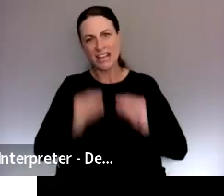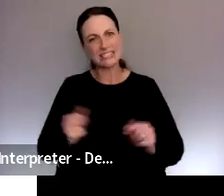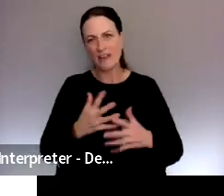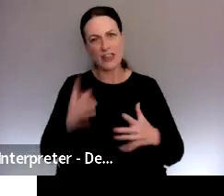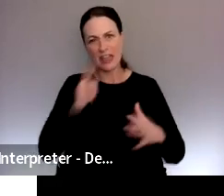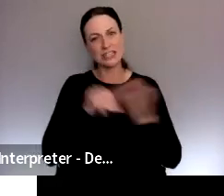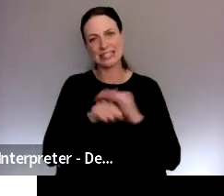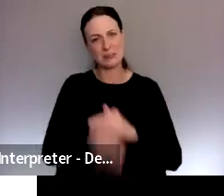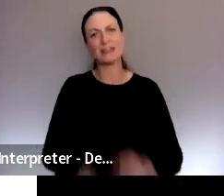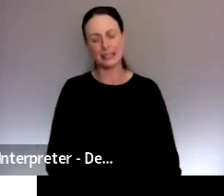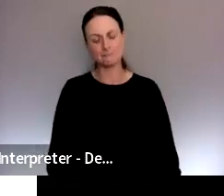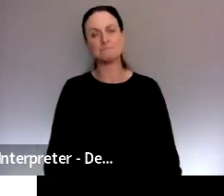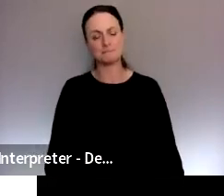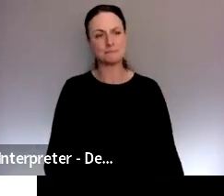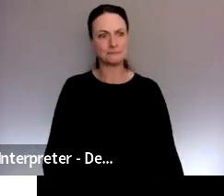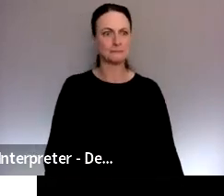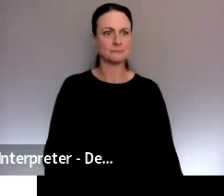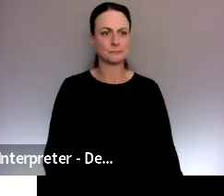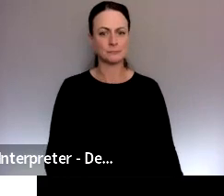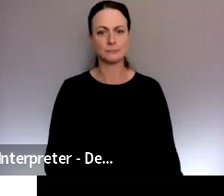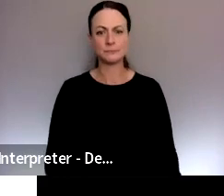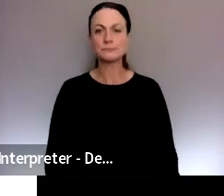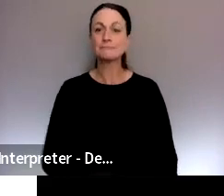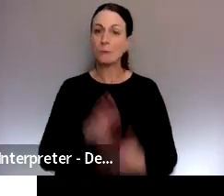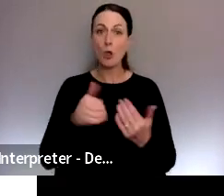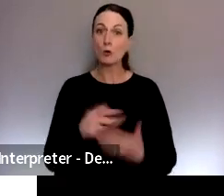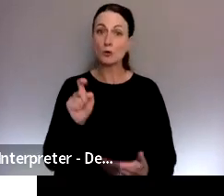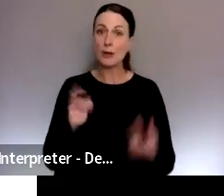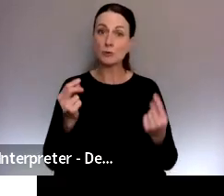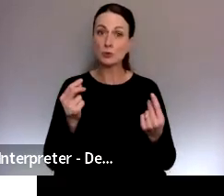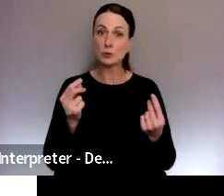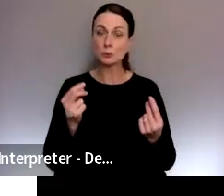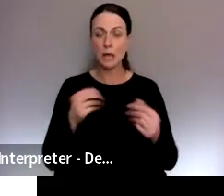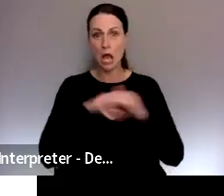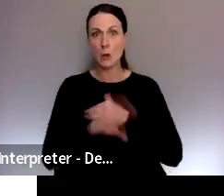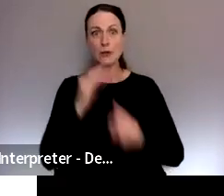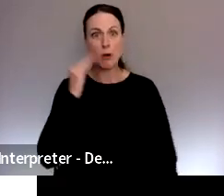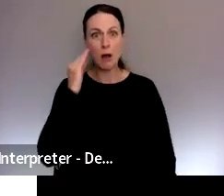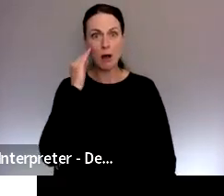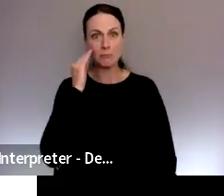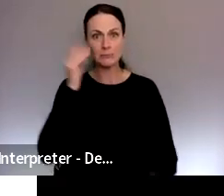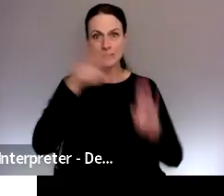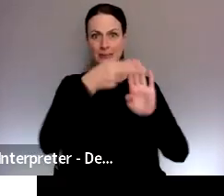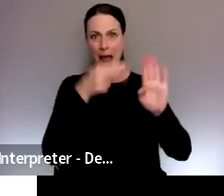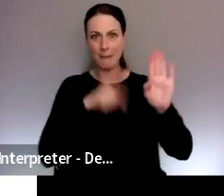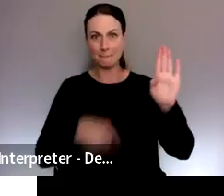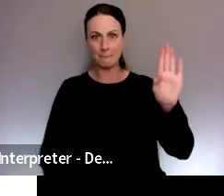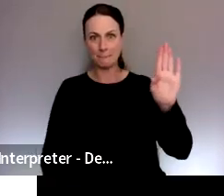and fix the whole thing for accessibility. All you have to do is just go into the Home tab,